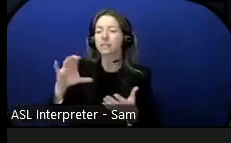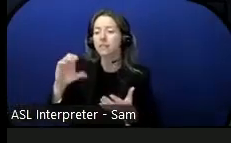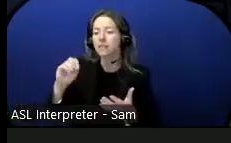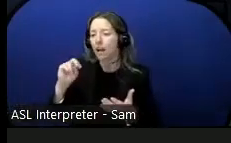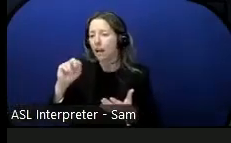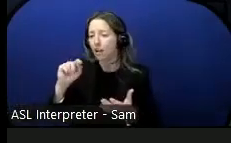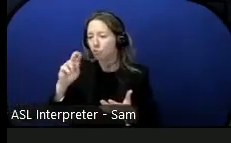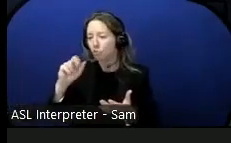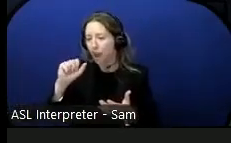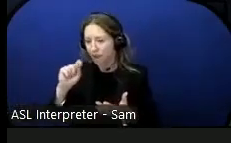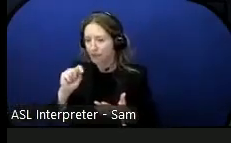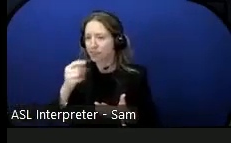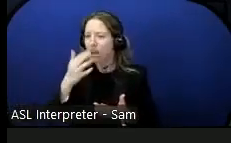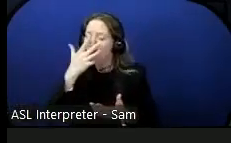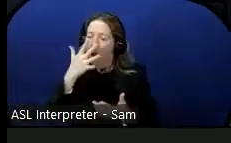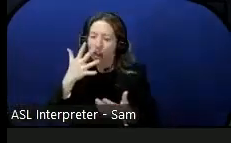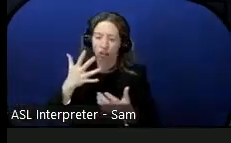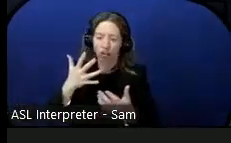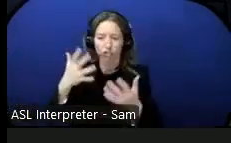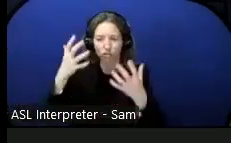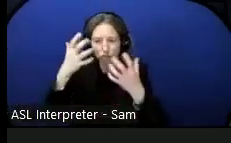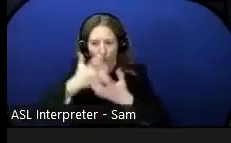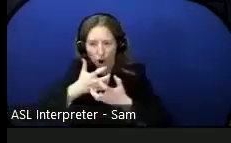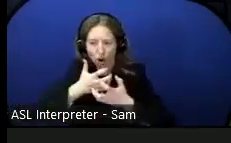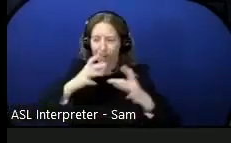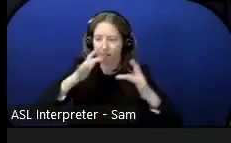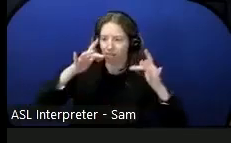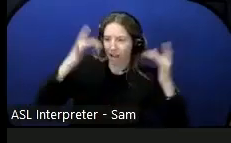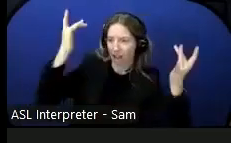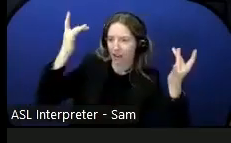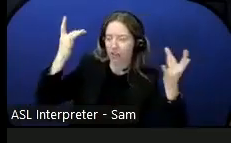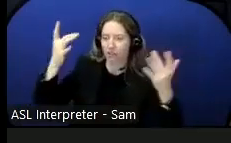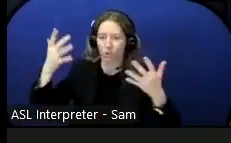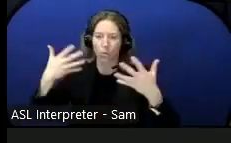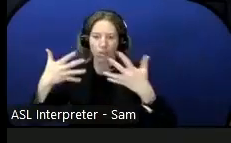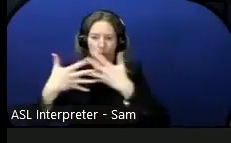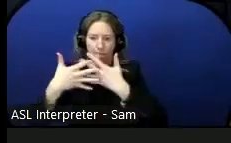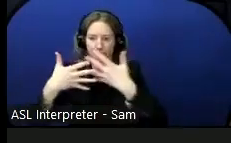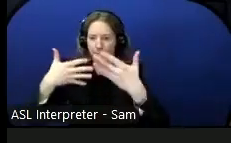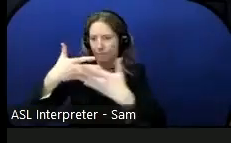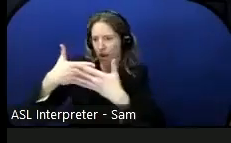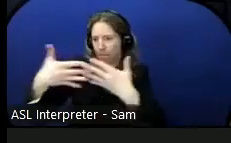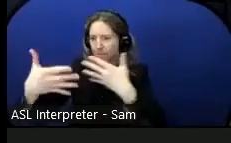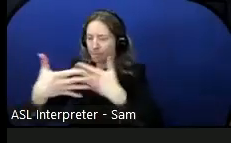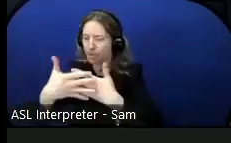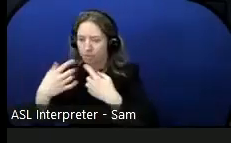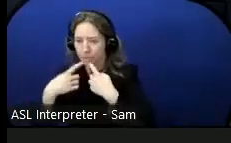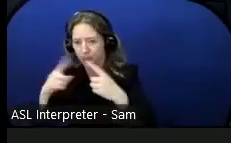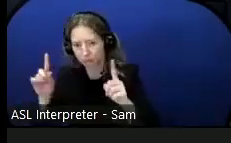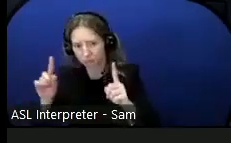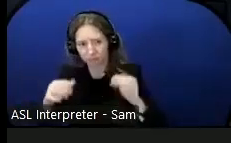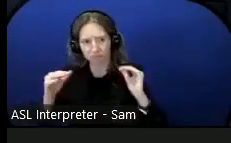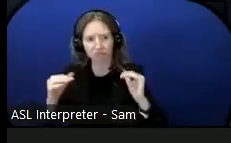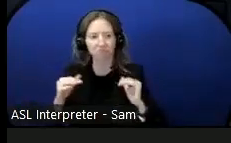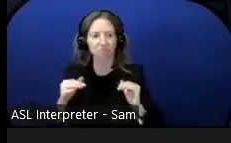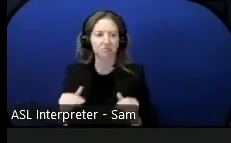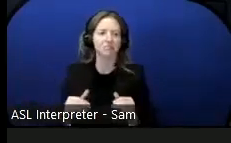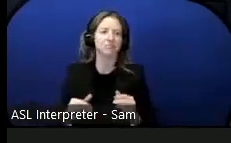the autocomplete attribute is also super important. Most people these days are using password and data managers. People with motor disabilities rely on them heavily